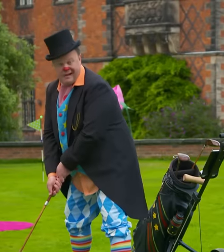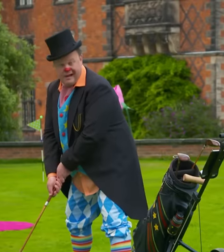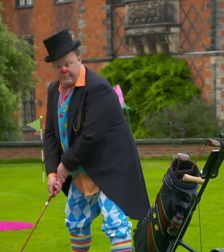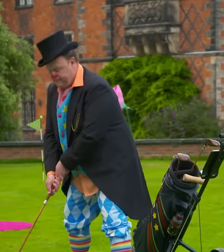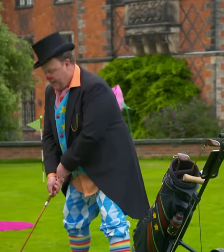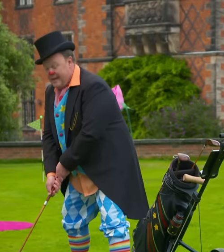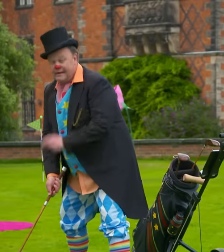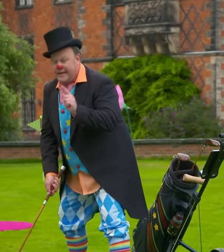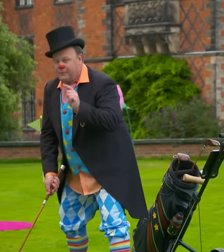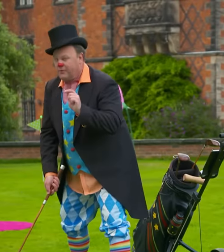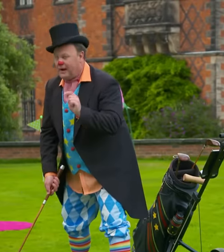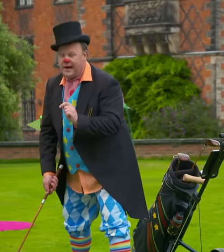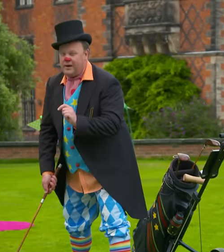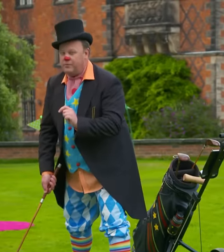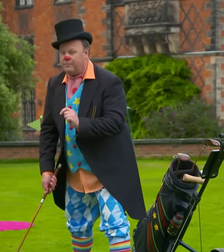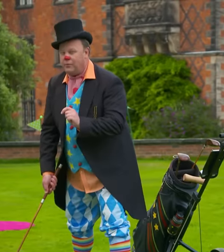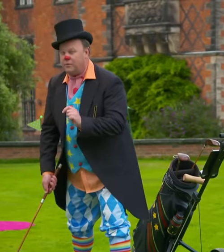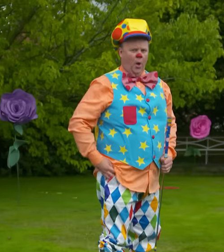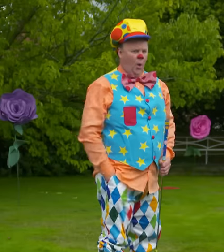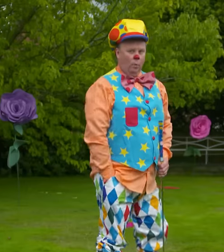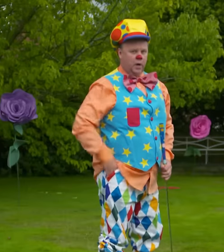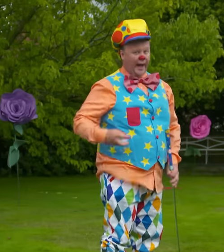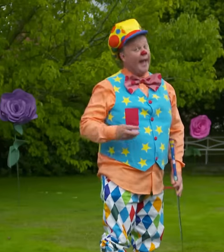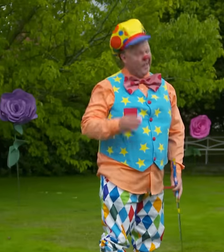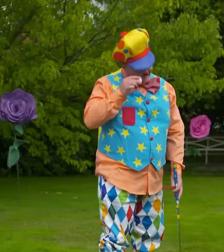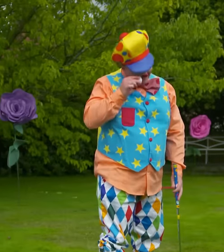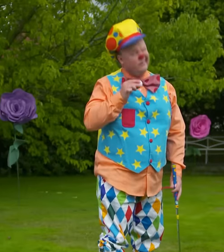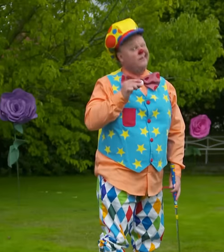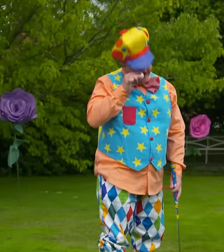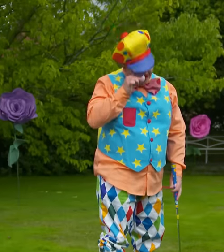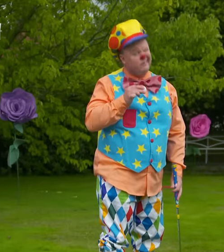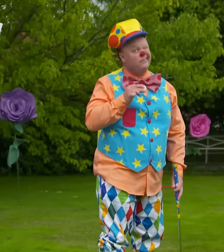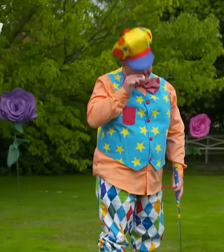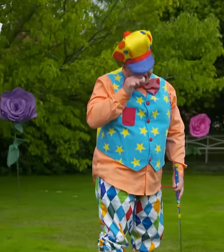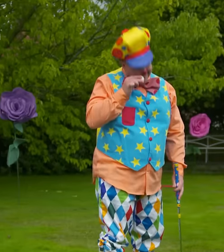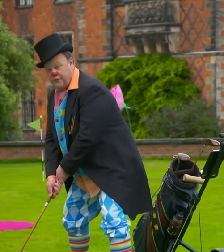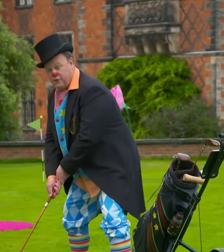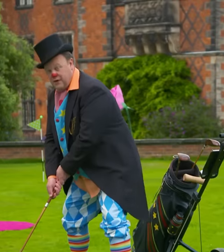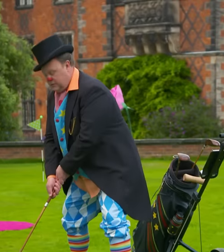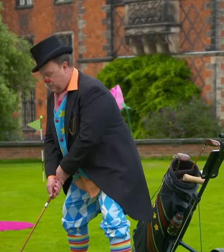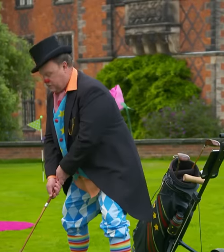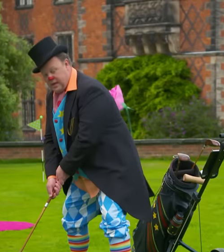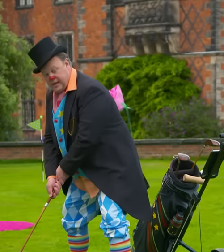club and keep your eye on the ball at all times and then off you go with your swing